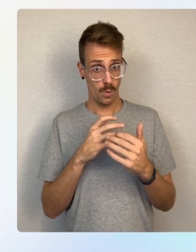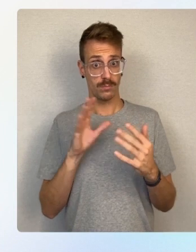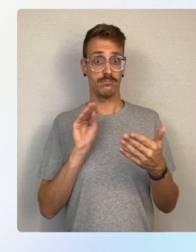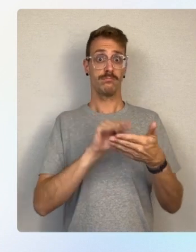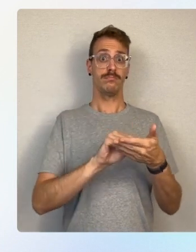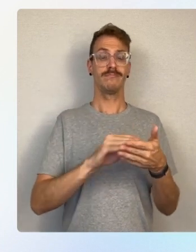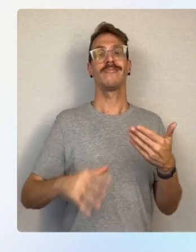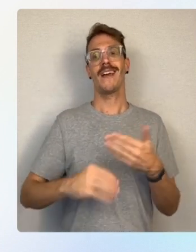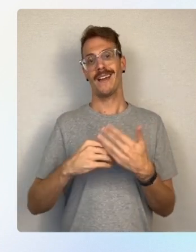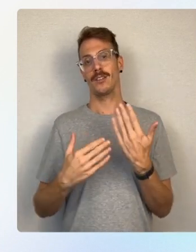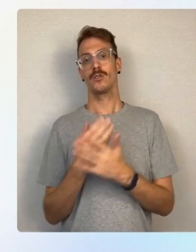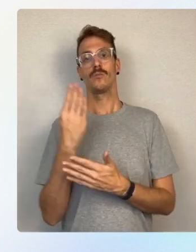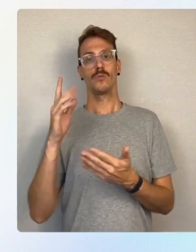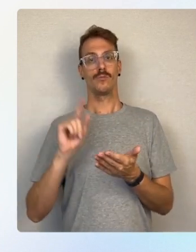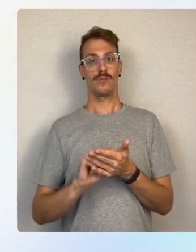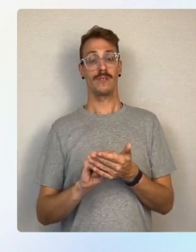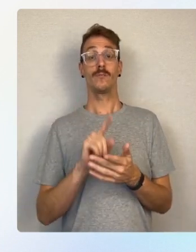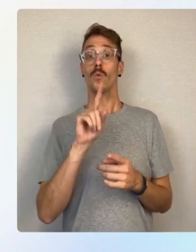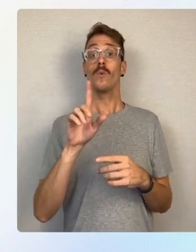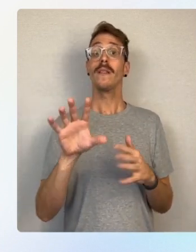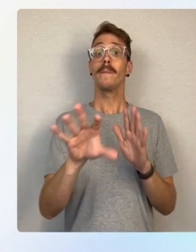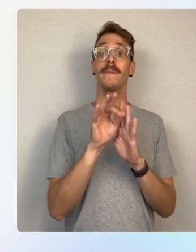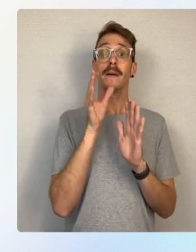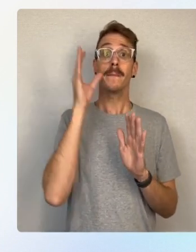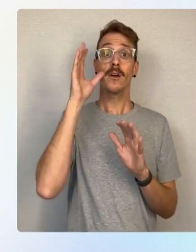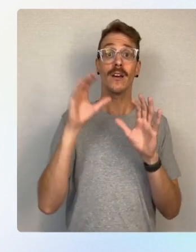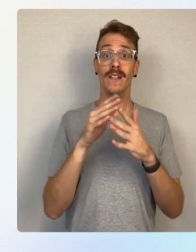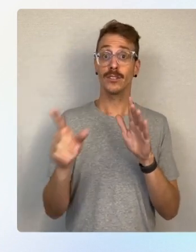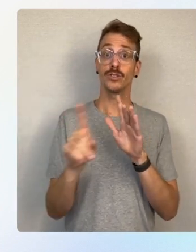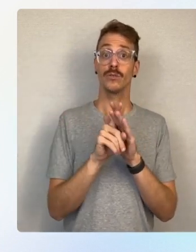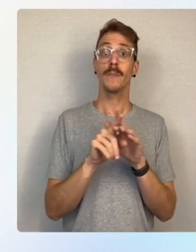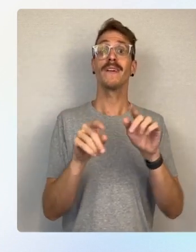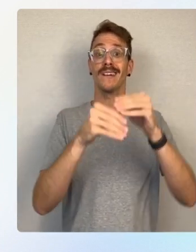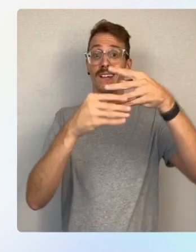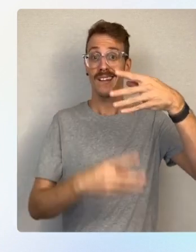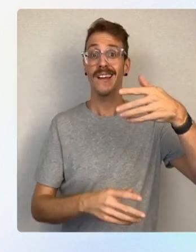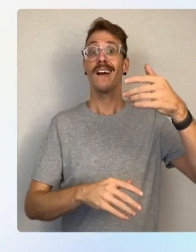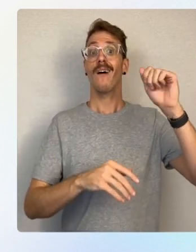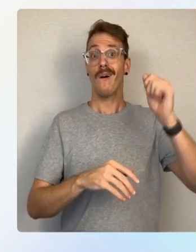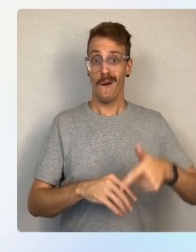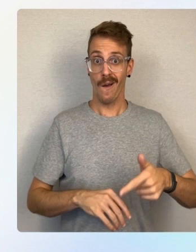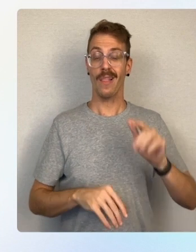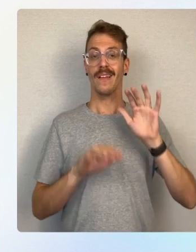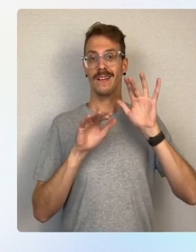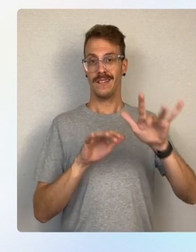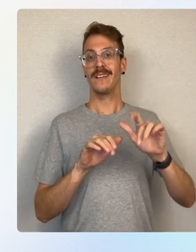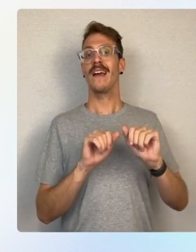and add a new Blueprint Class. When the Pick Parent Class dialogue pops up, expand all classes